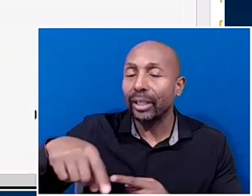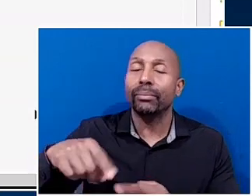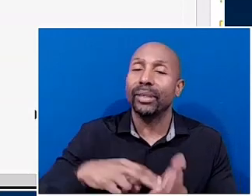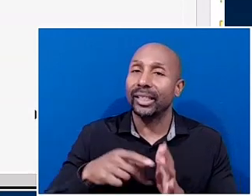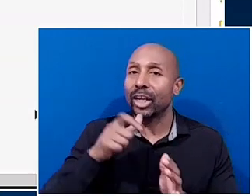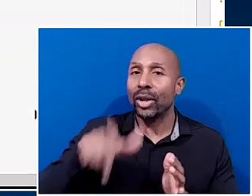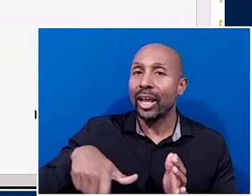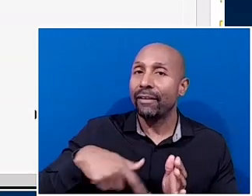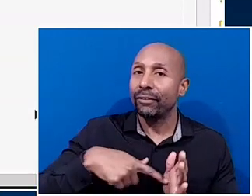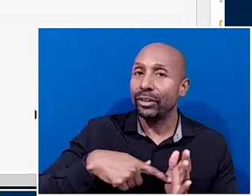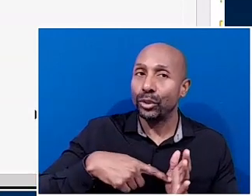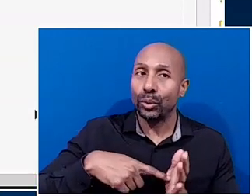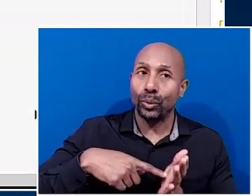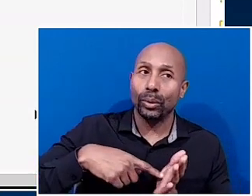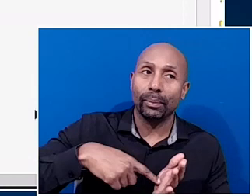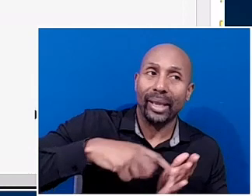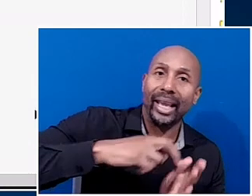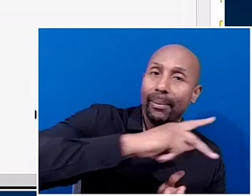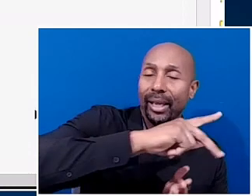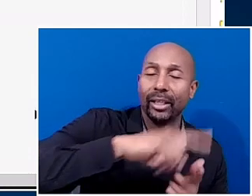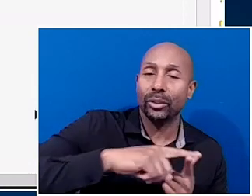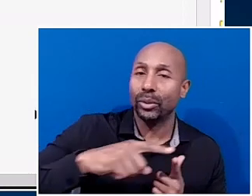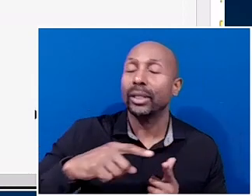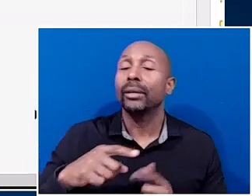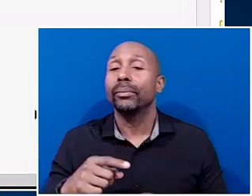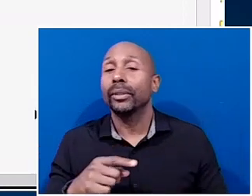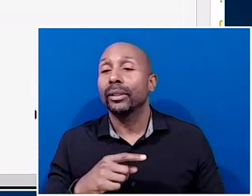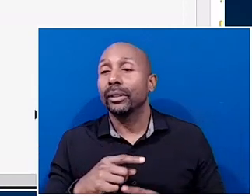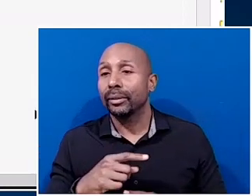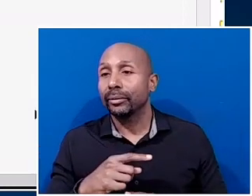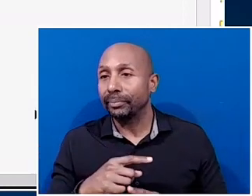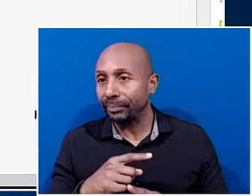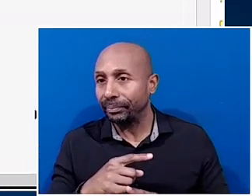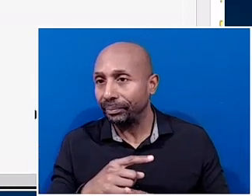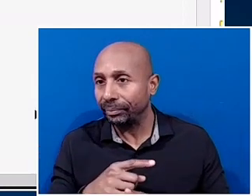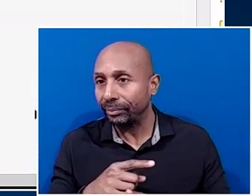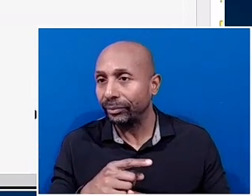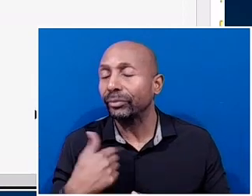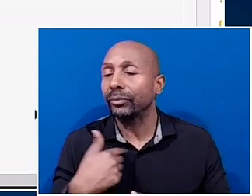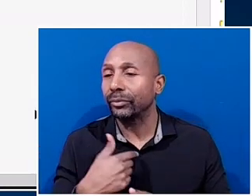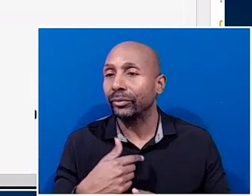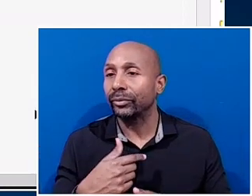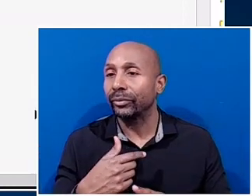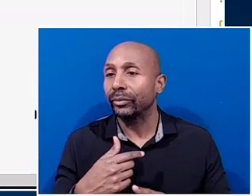debts that result from the R2T4 process. We also evaluated this from a legal